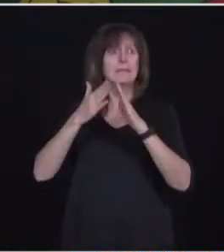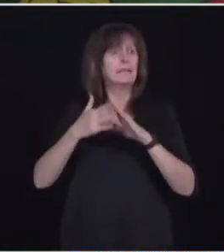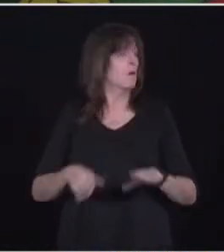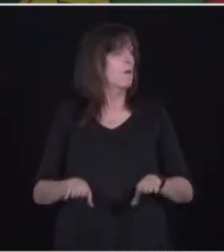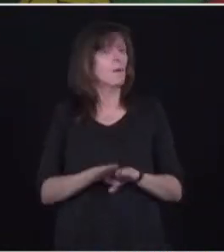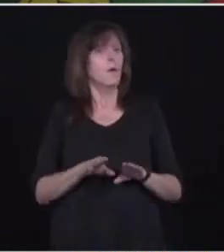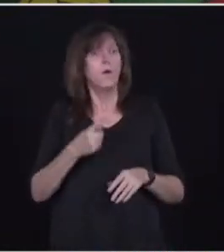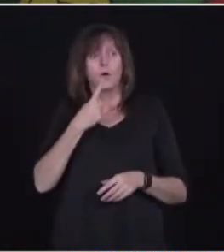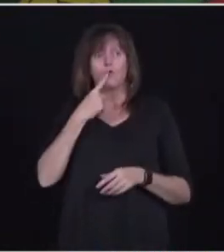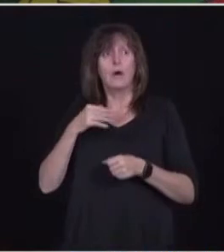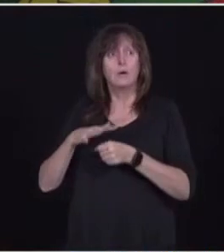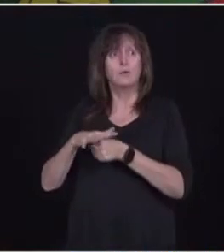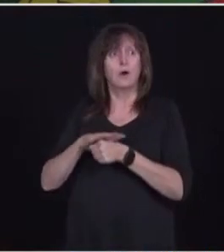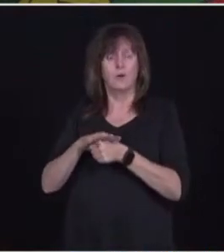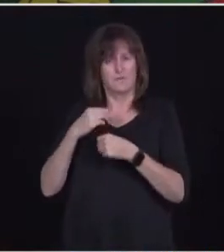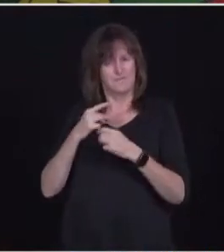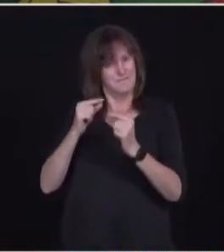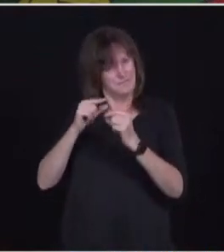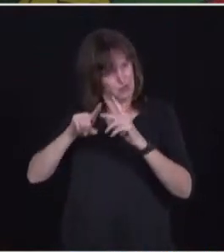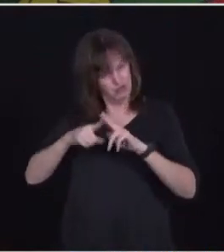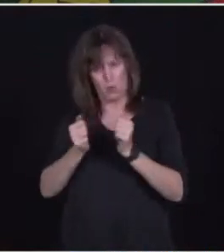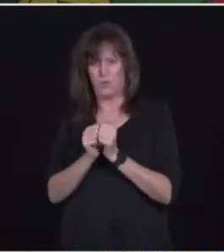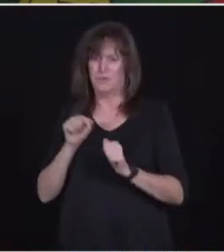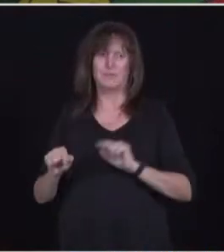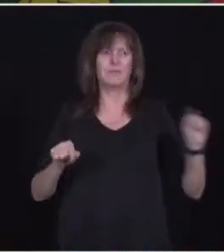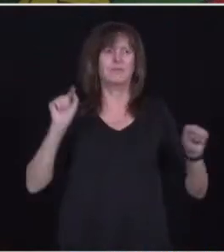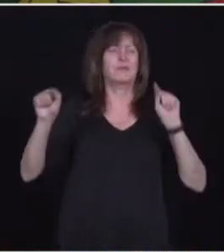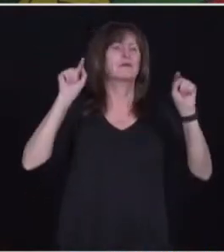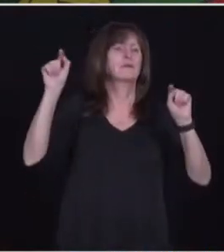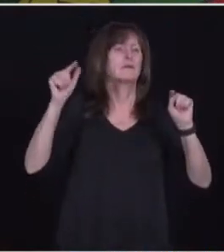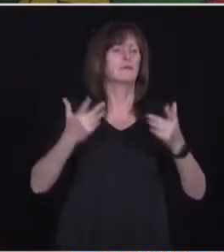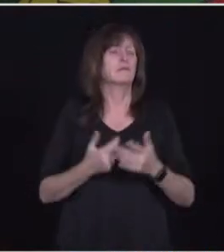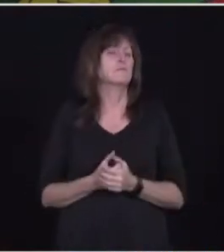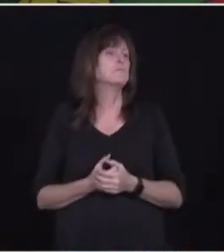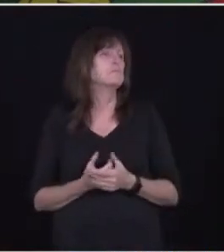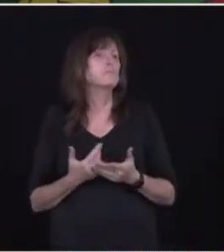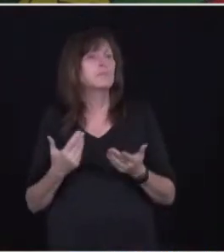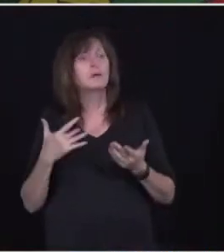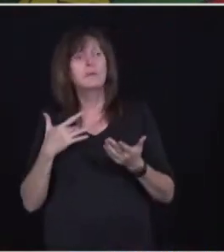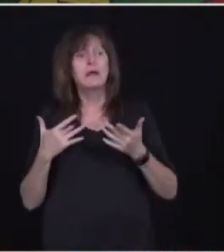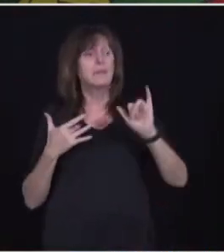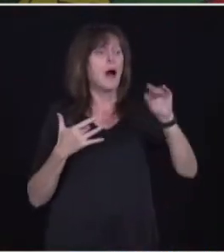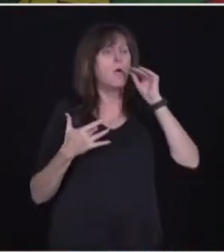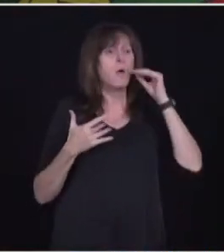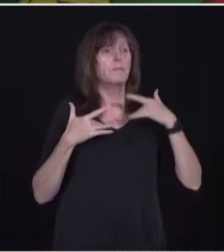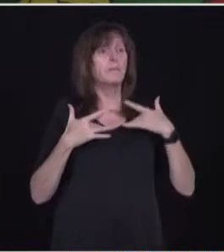after that, we will make the decision as to where we go based on the best data we have.